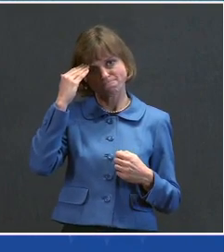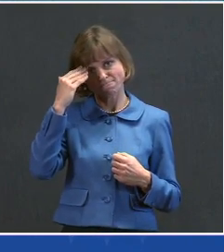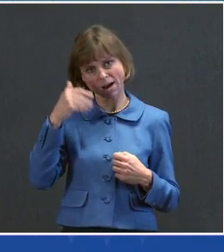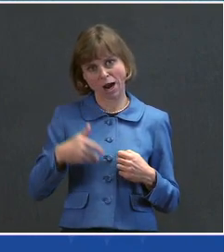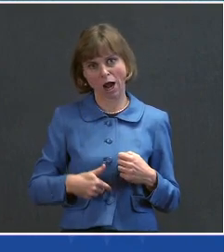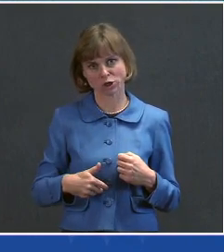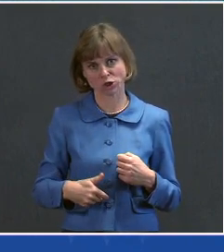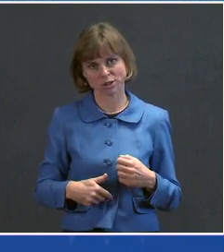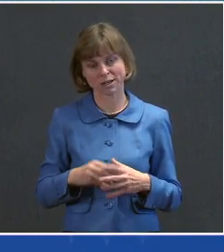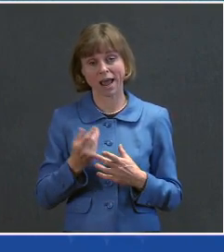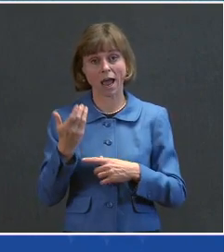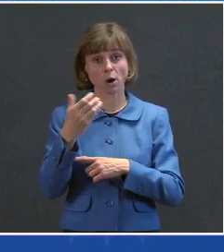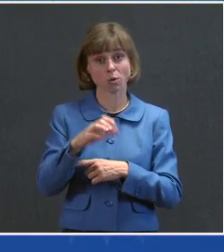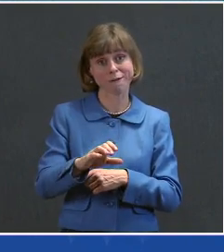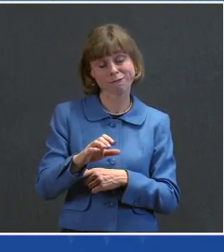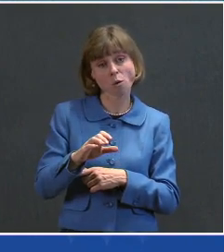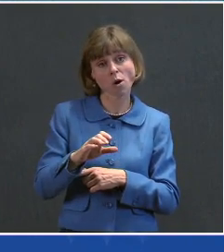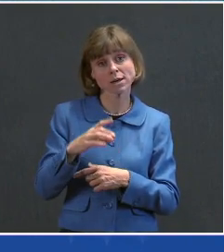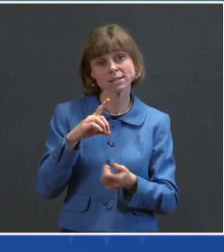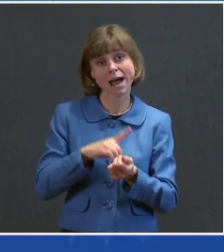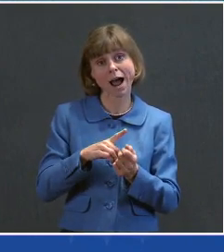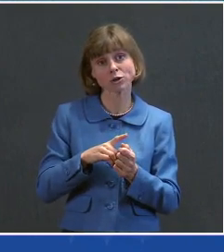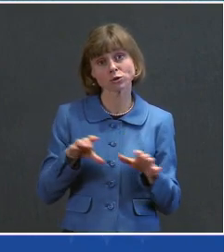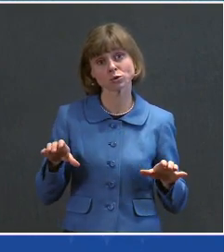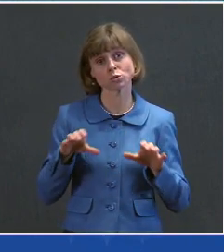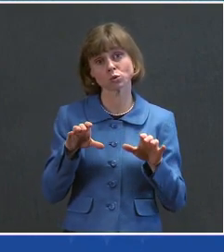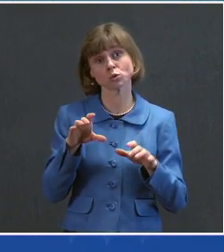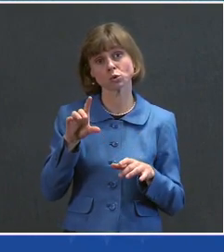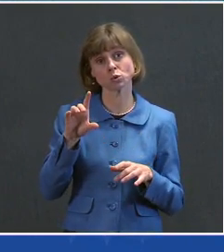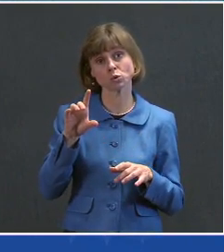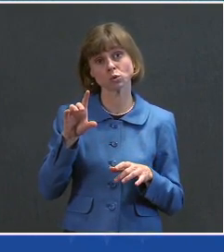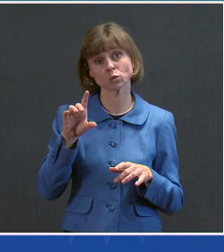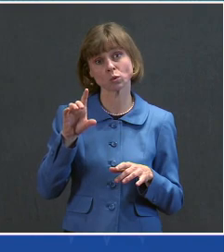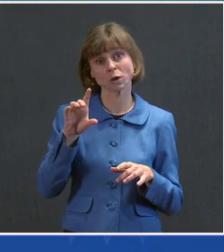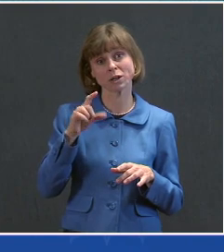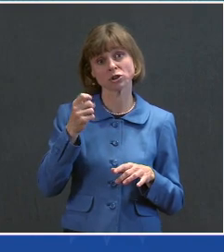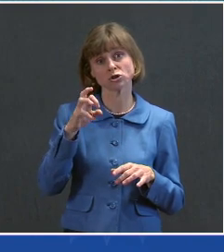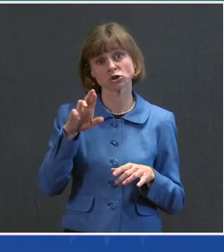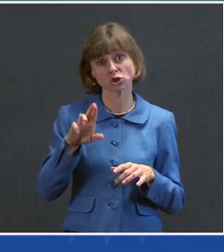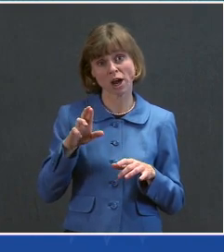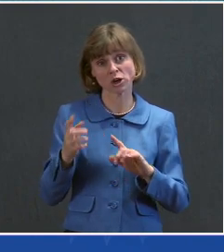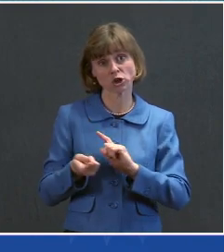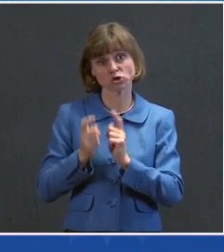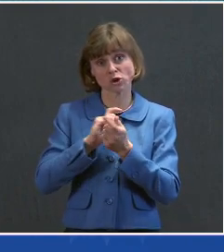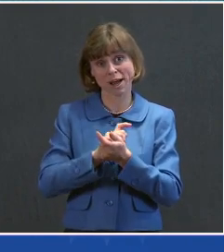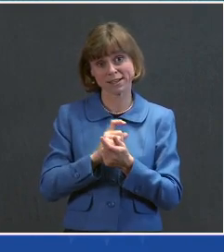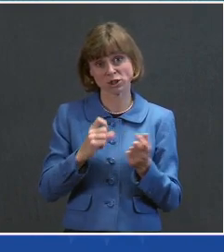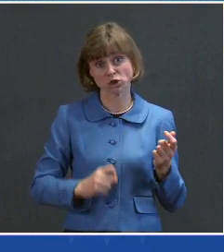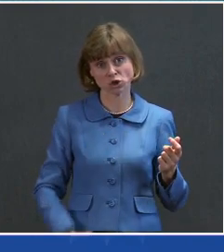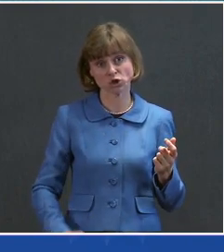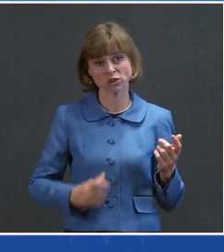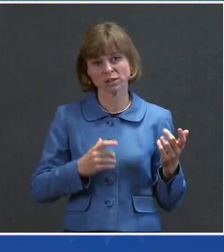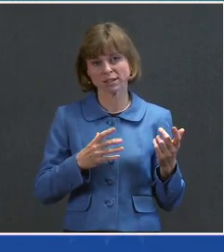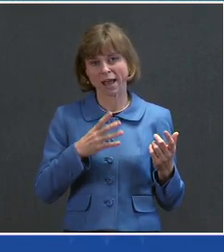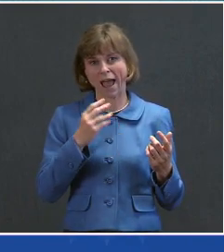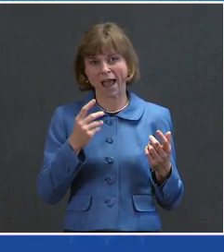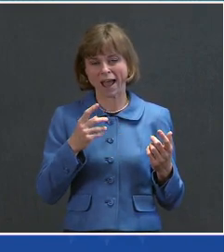to perform gender transition surgeries and sterilizations, again, even if the violates their conscience. What does the President -- President Biden --